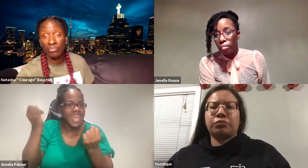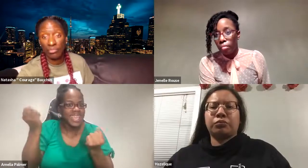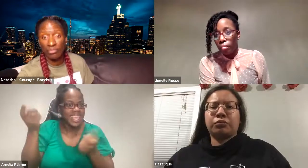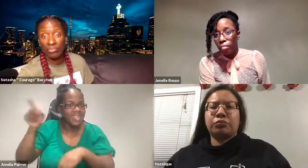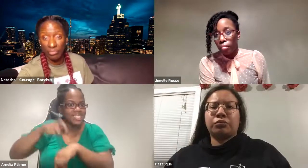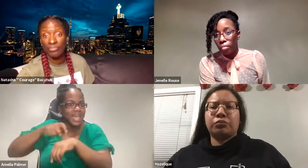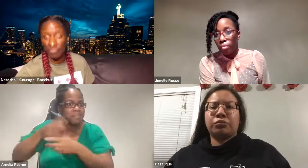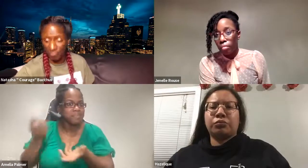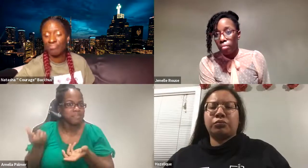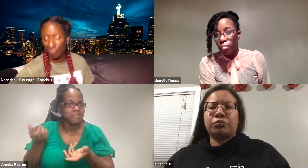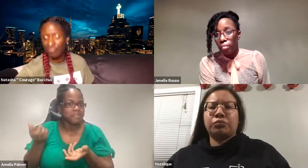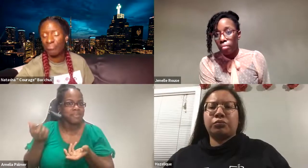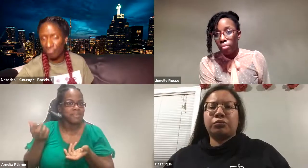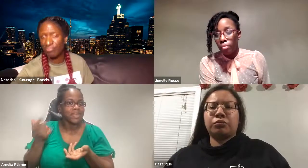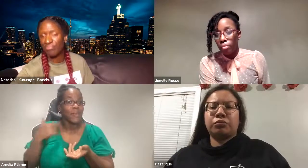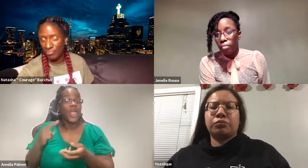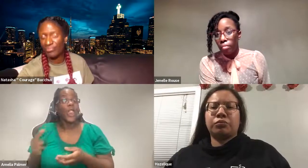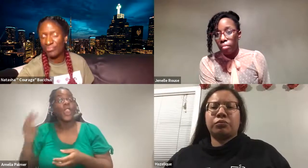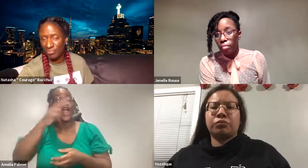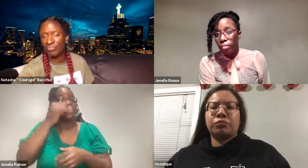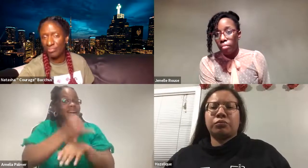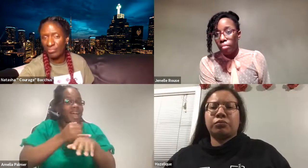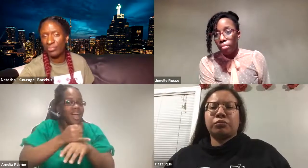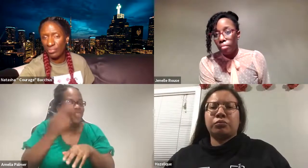from the islands - why aren't their sign languages being recognized?